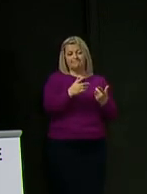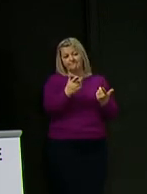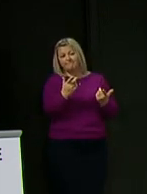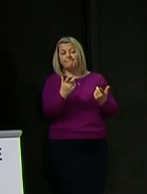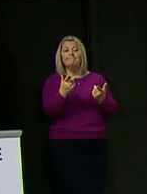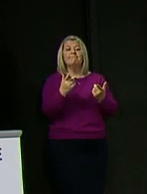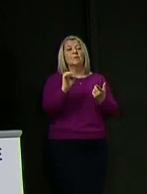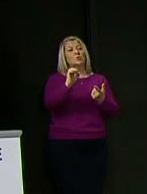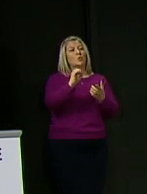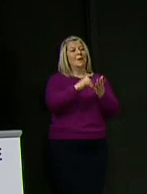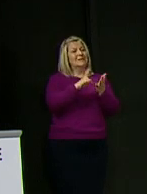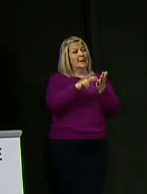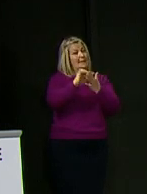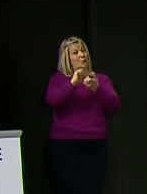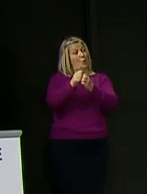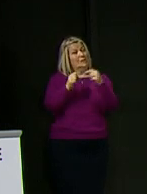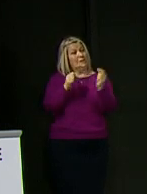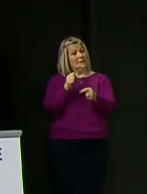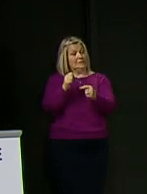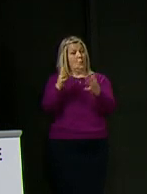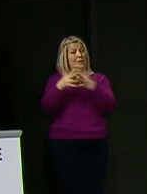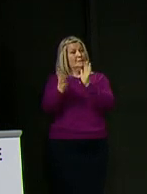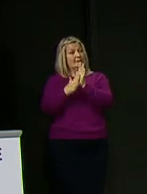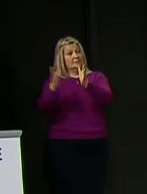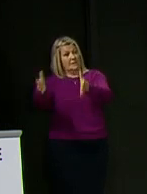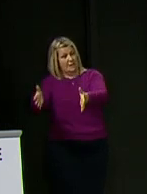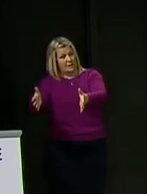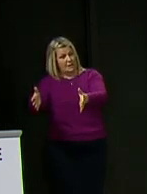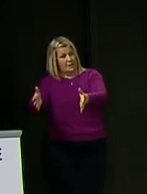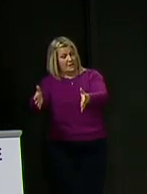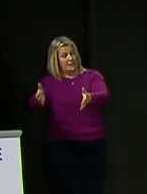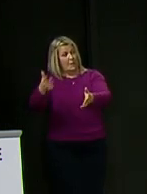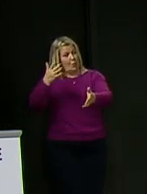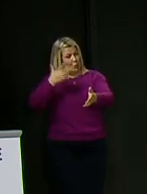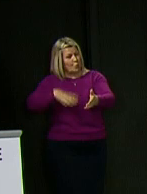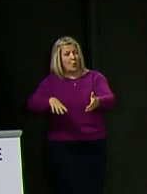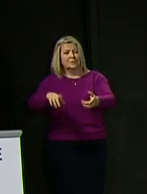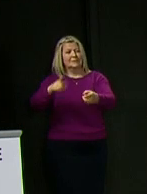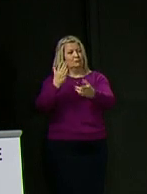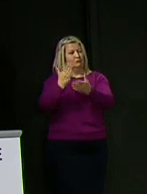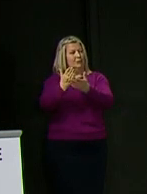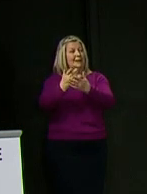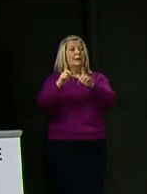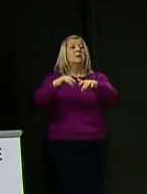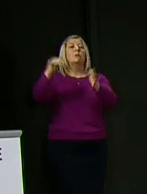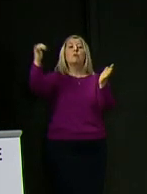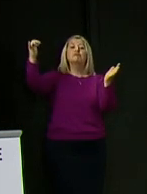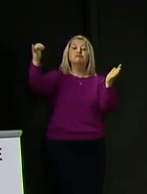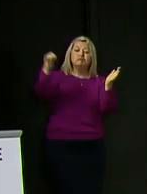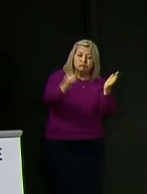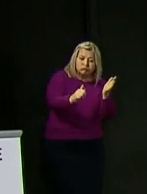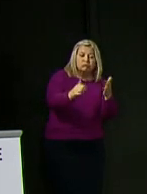previously called for health checks and quarantine measures at ports and UK borders. Just given